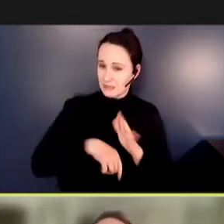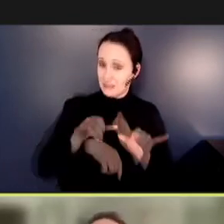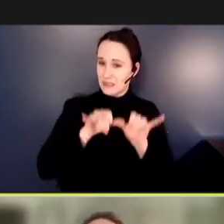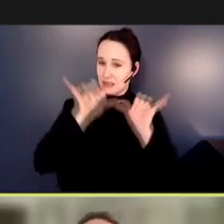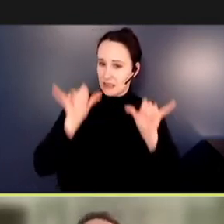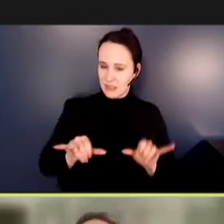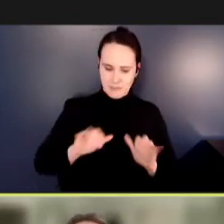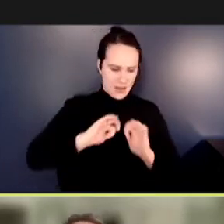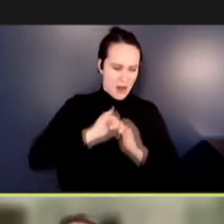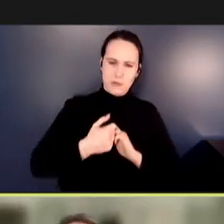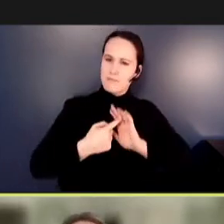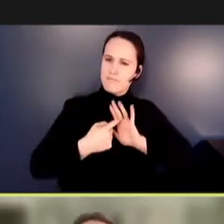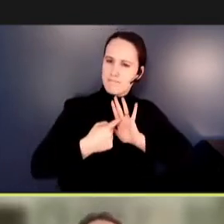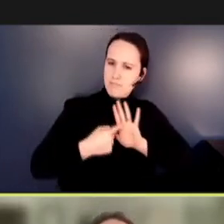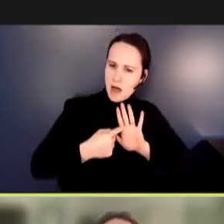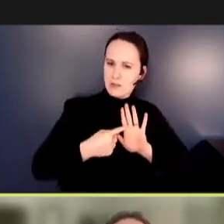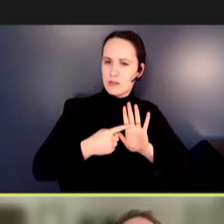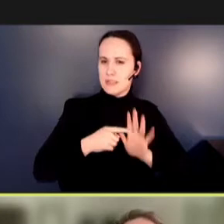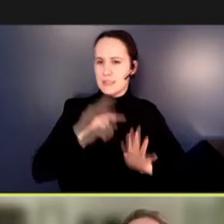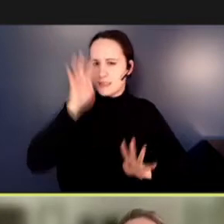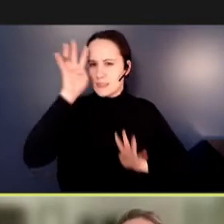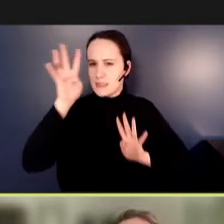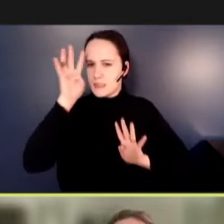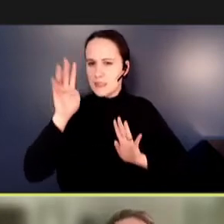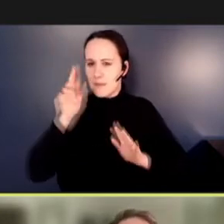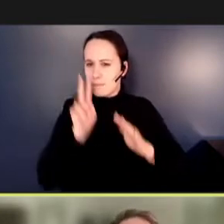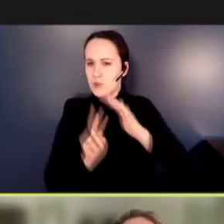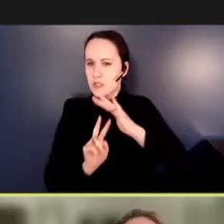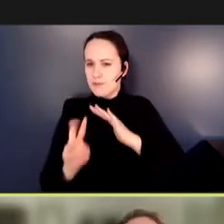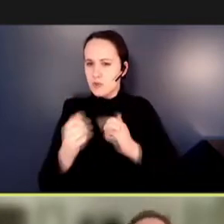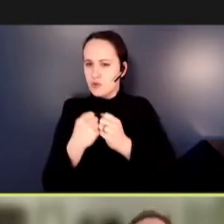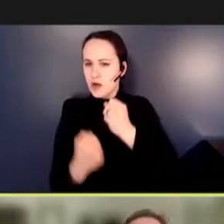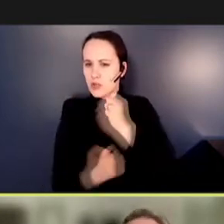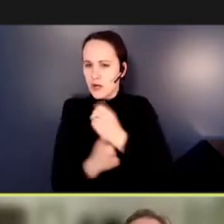or create predictive structures that tell us how the immune system works, it would really